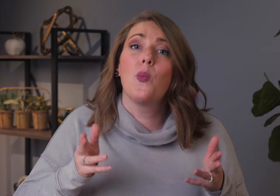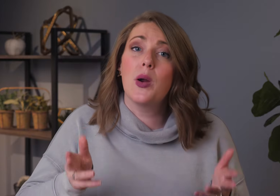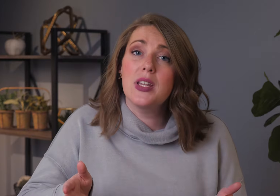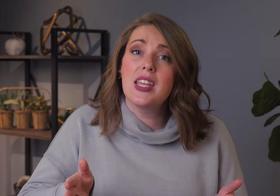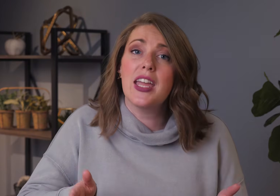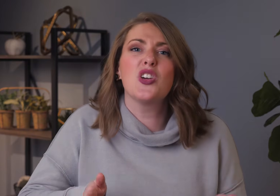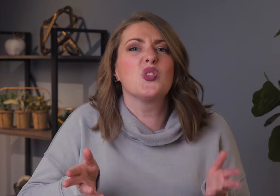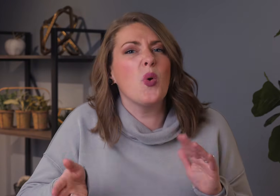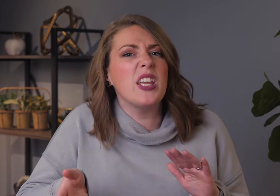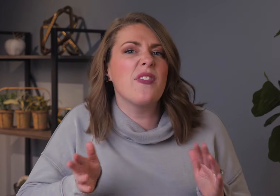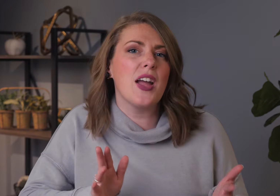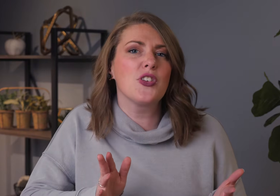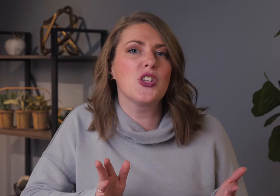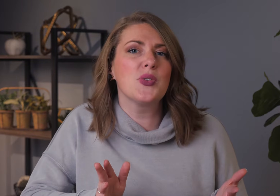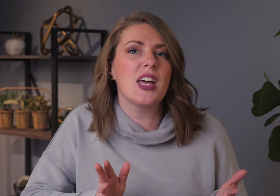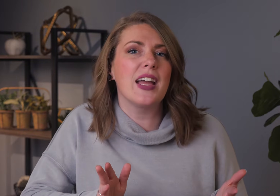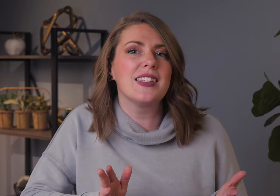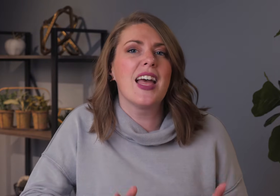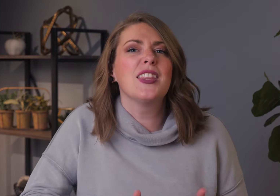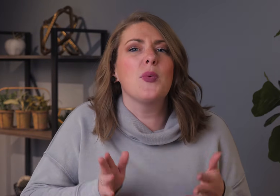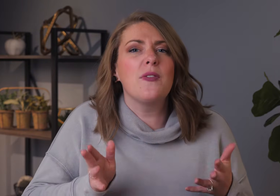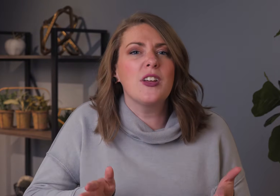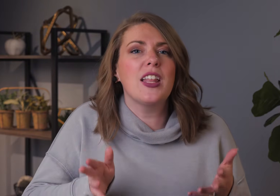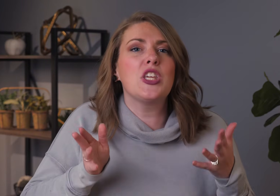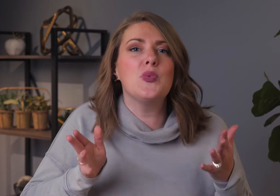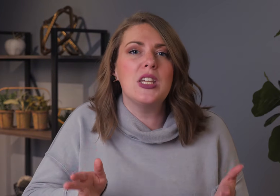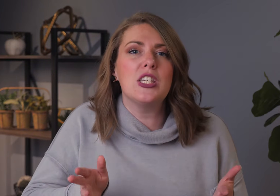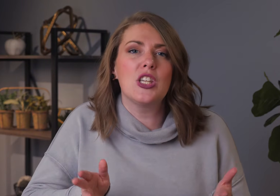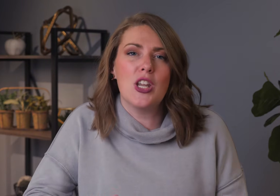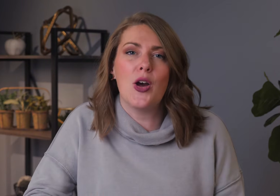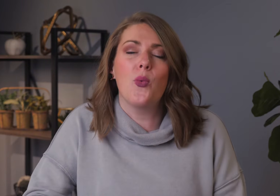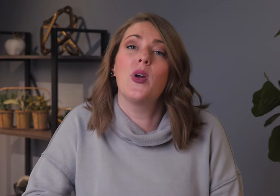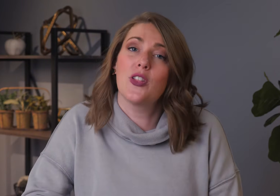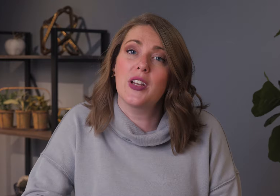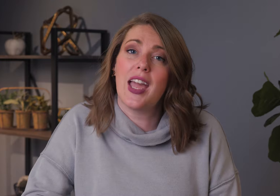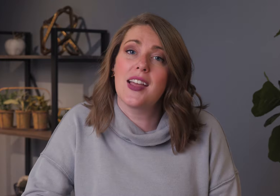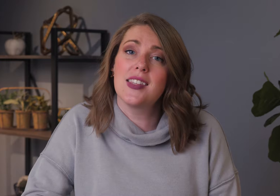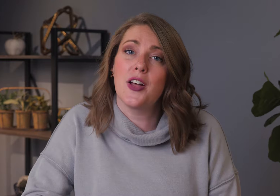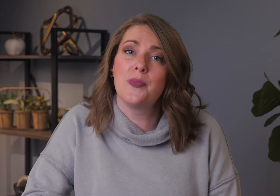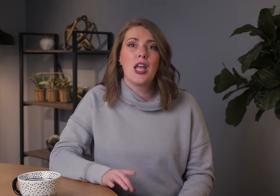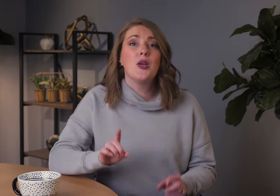where we take 25 or so signs that we feel like you need to know when learning ASL.